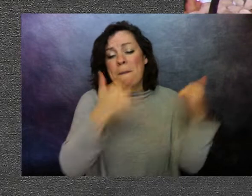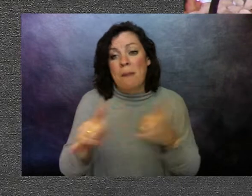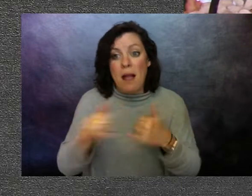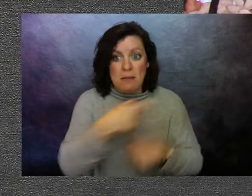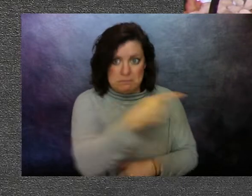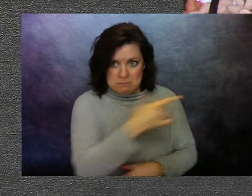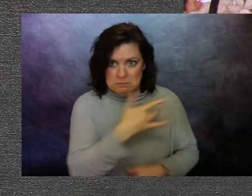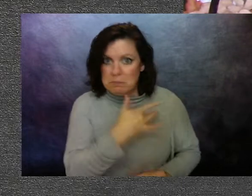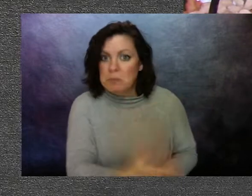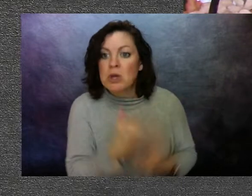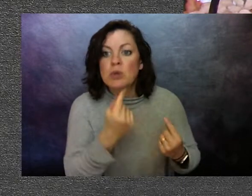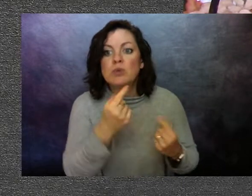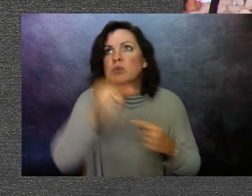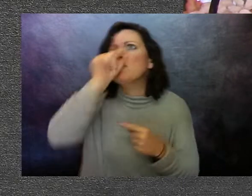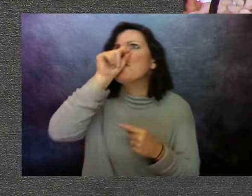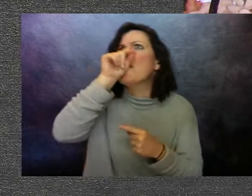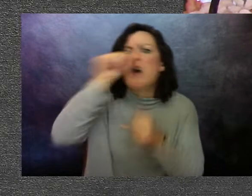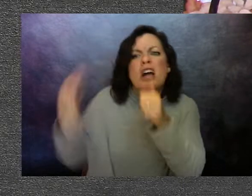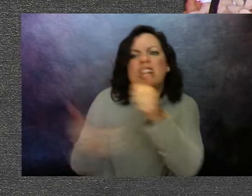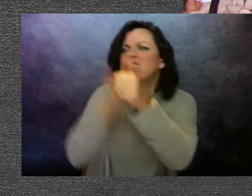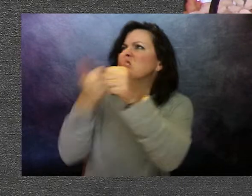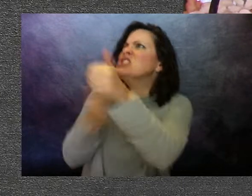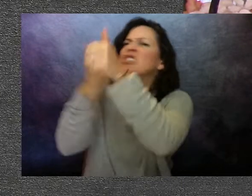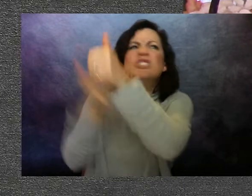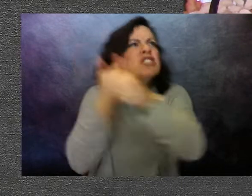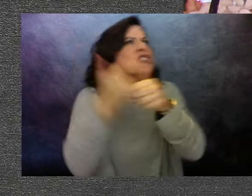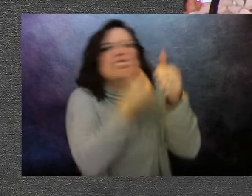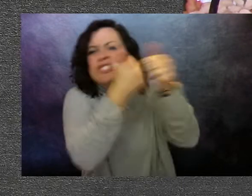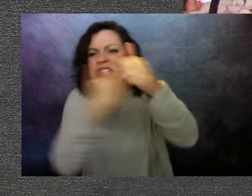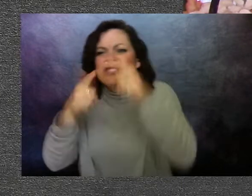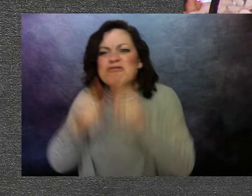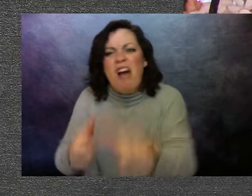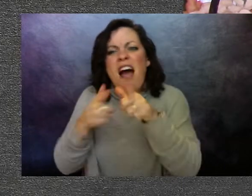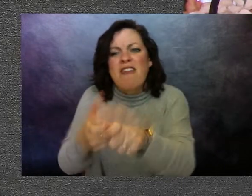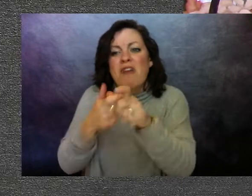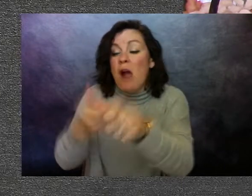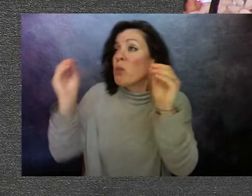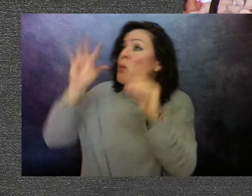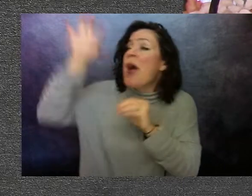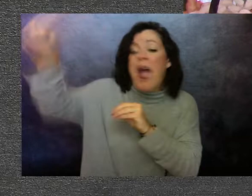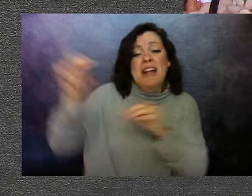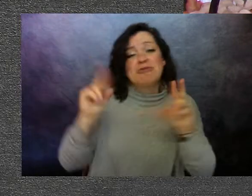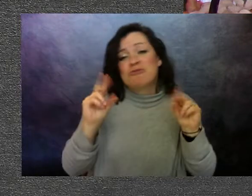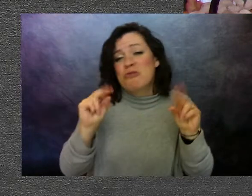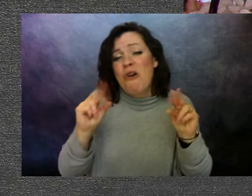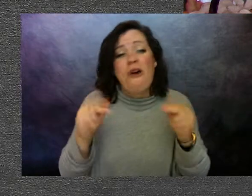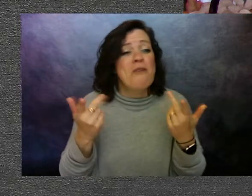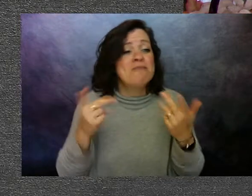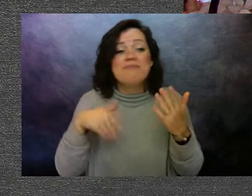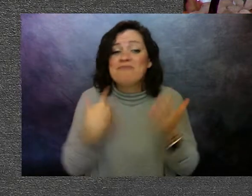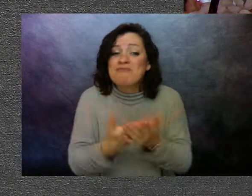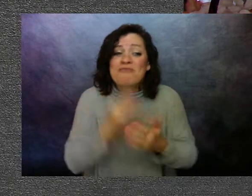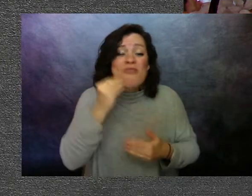Clifford chased the birds, he never caught one. On the way home, we always stopped to smell the flowers.